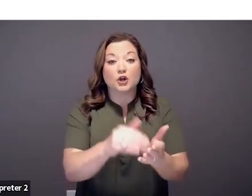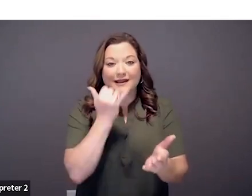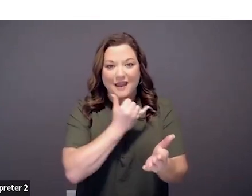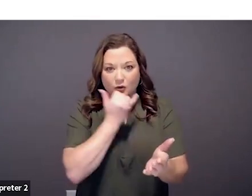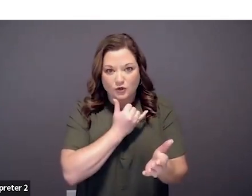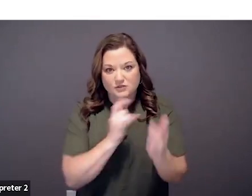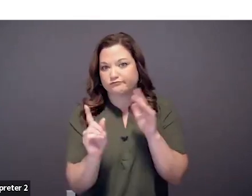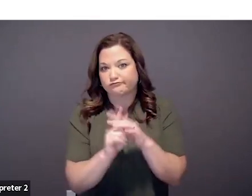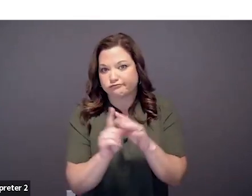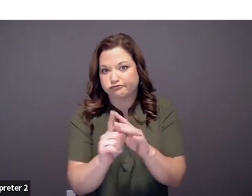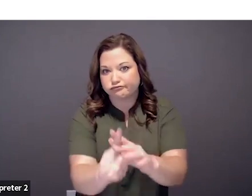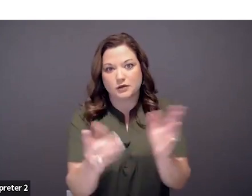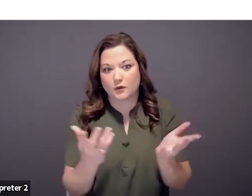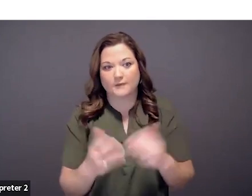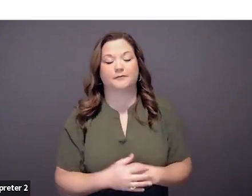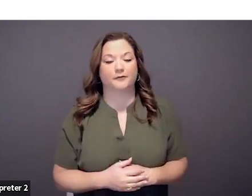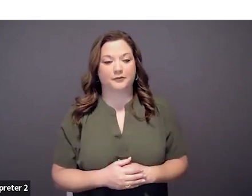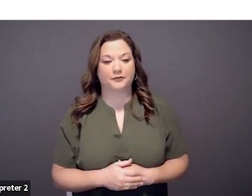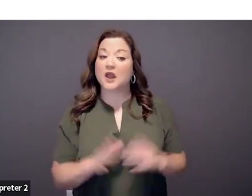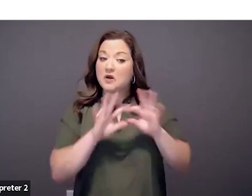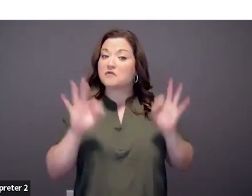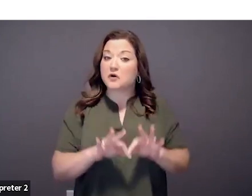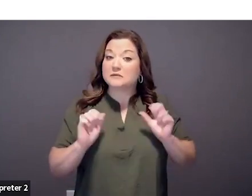Forms can use ARIA, but should they?